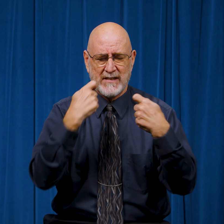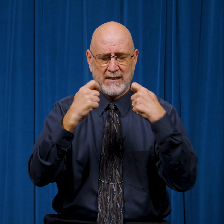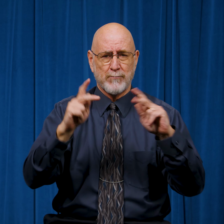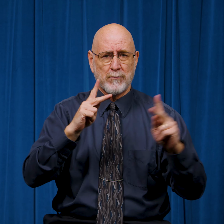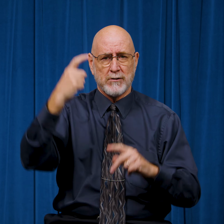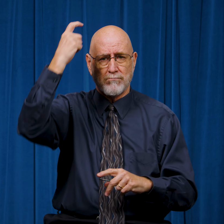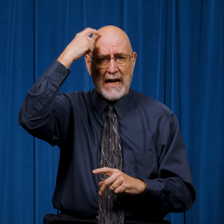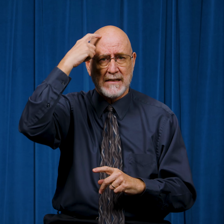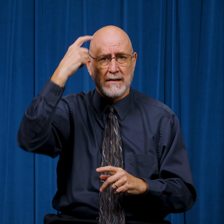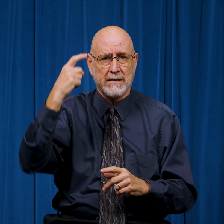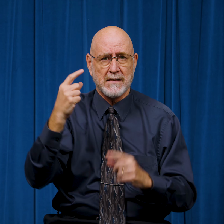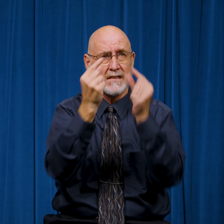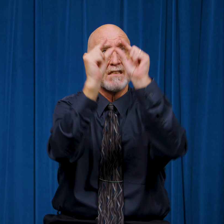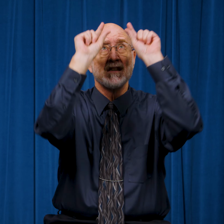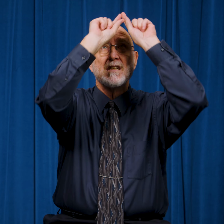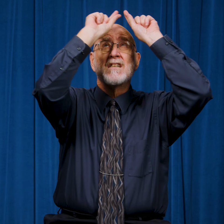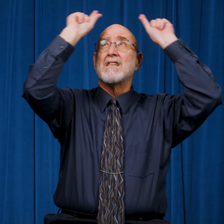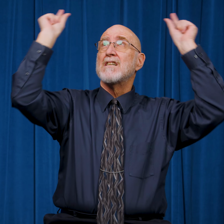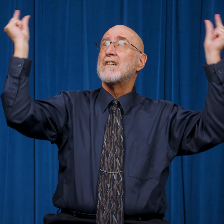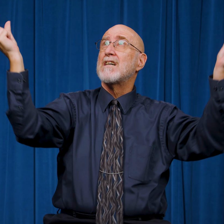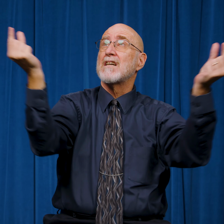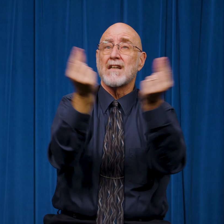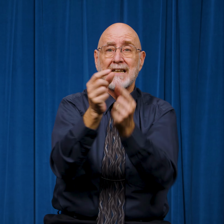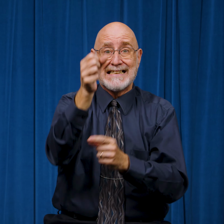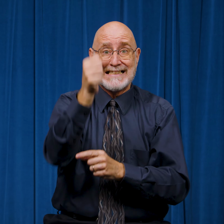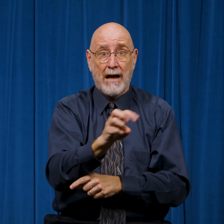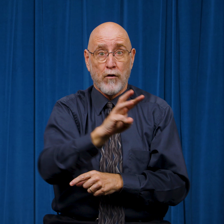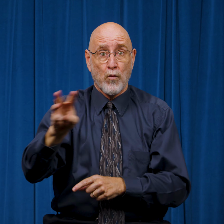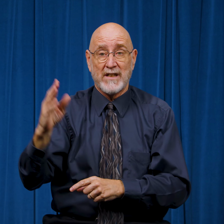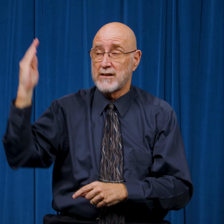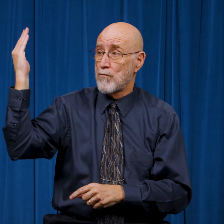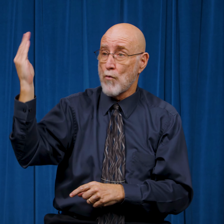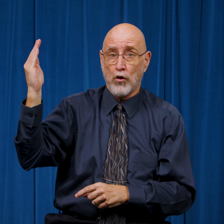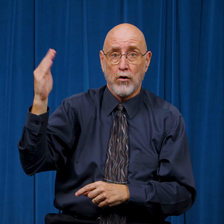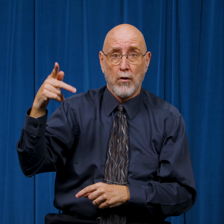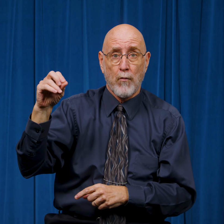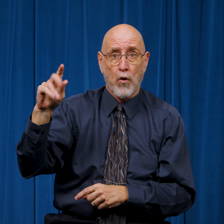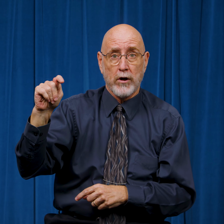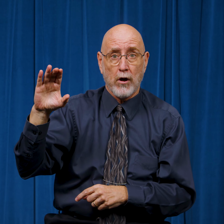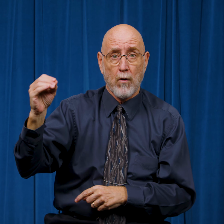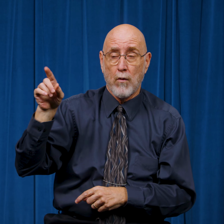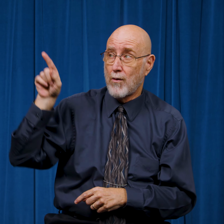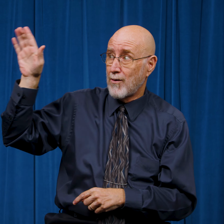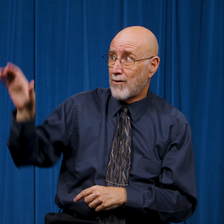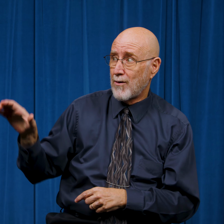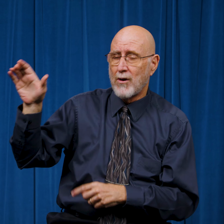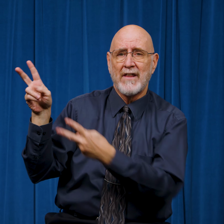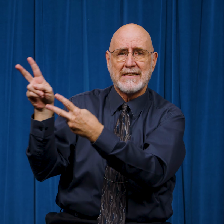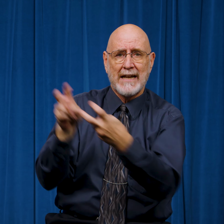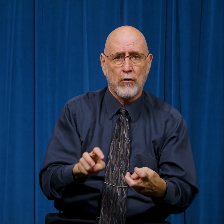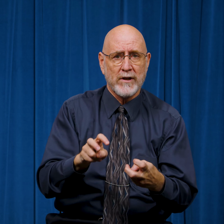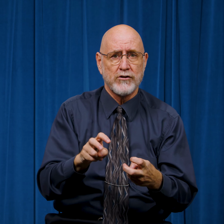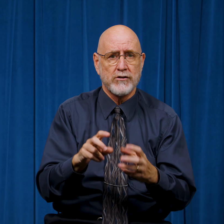Alright, as we look to the Southwest Portico, we find an excerpt from the Declaration of Independence: